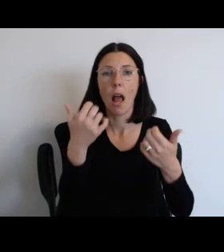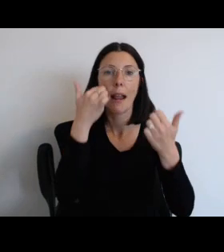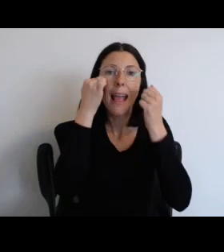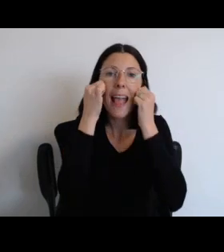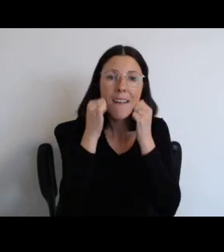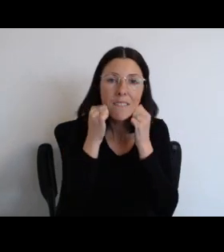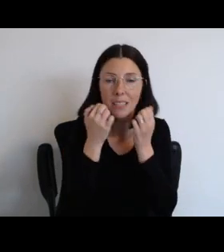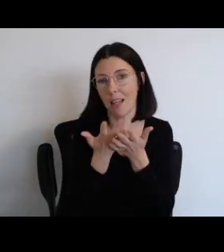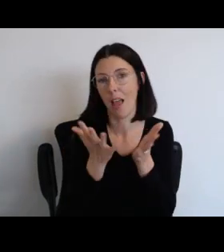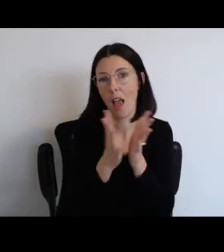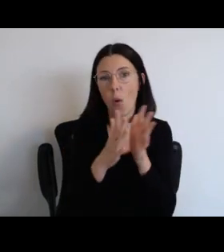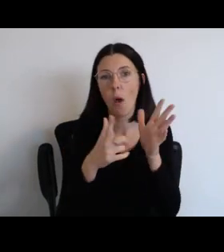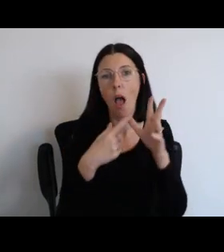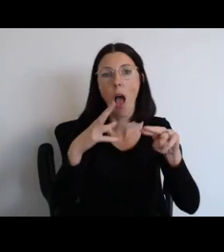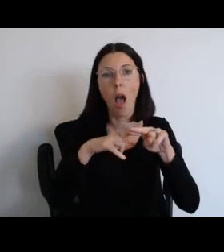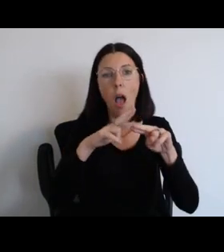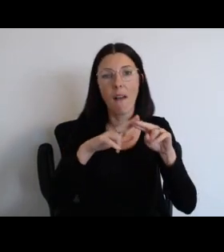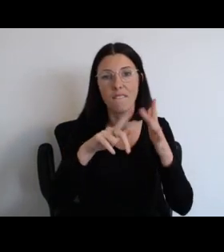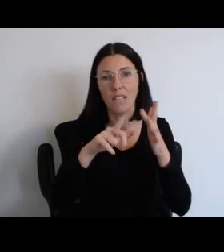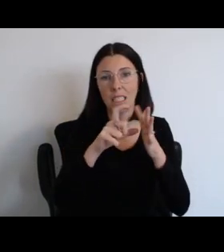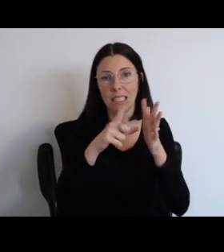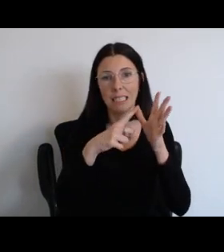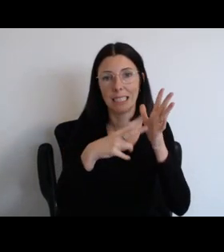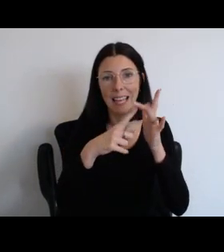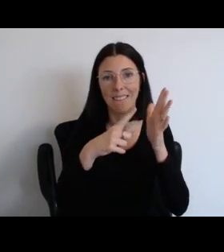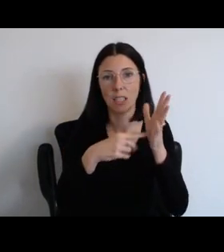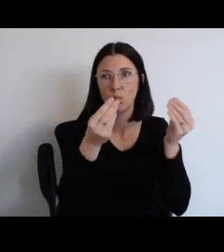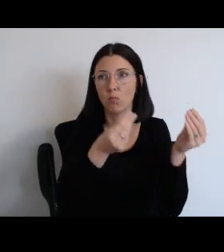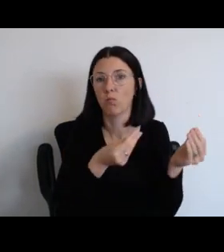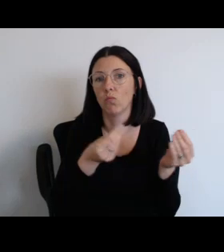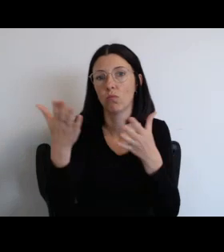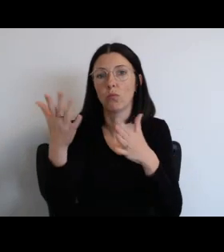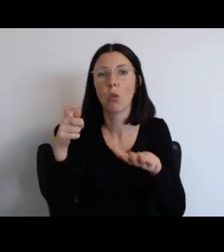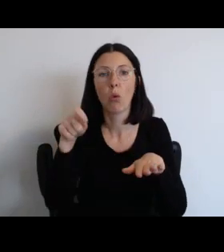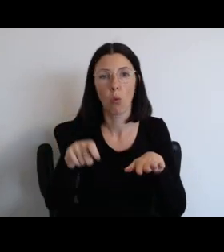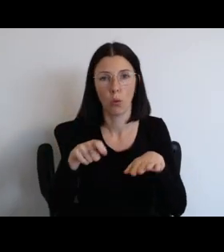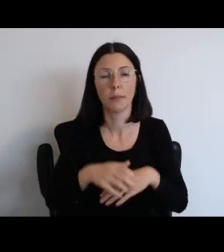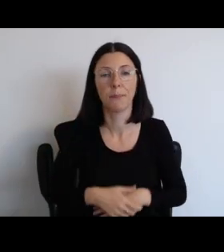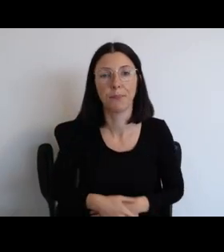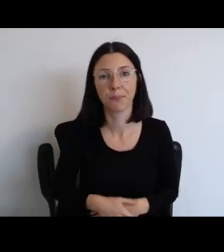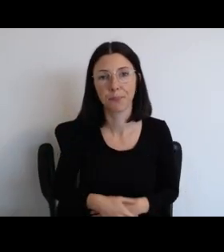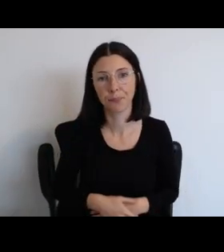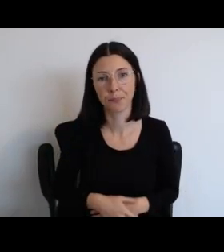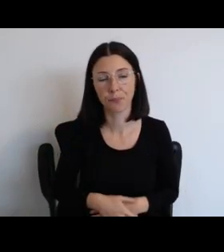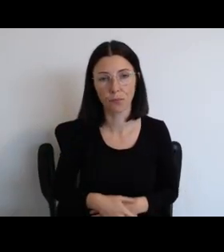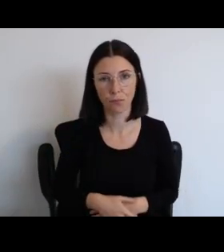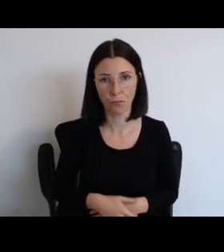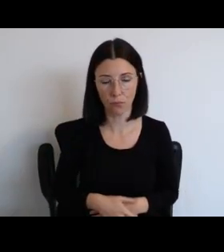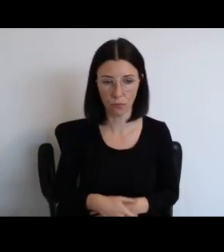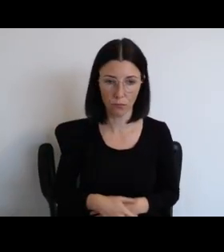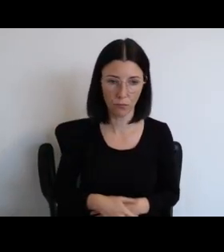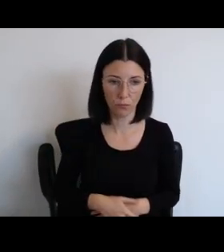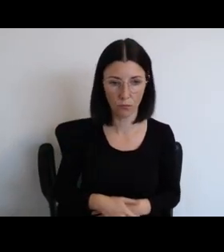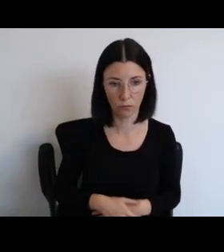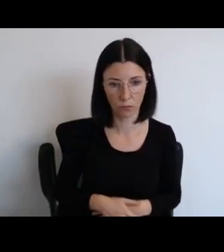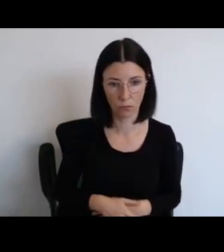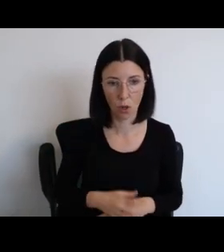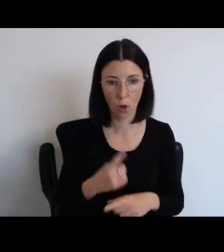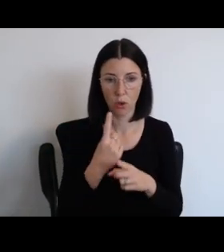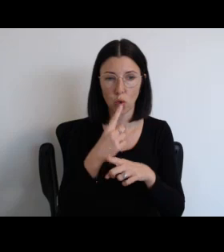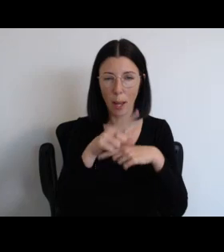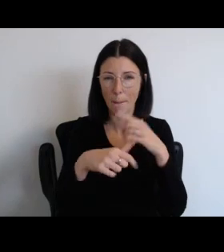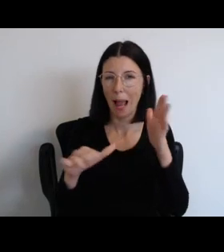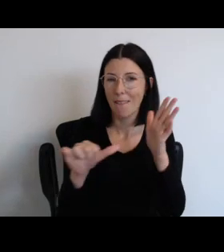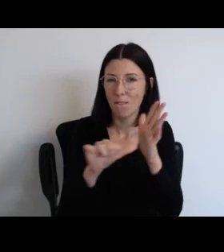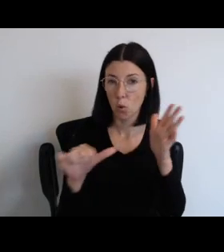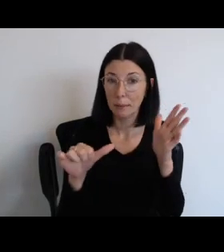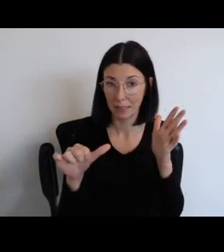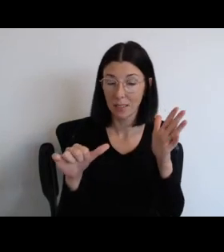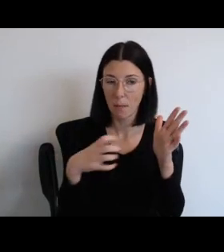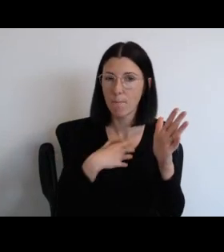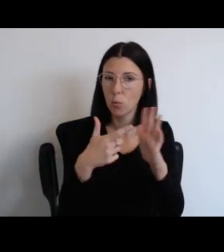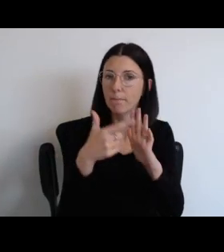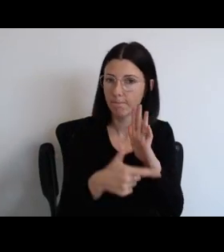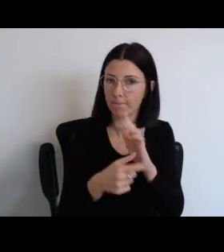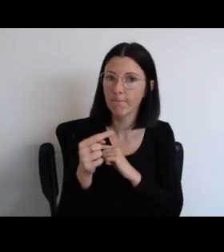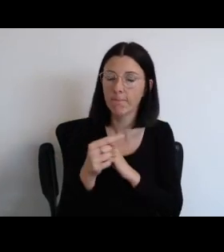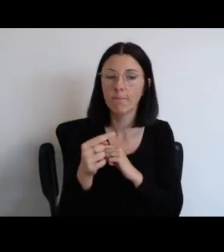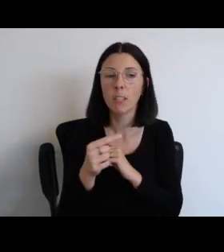filed in the court and continuing on um around enforcement um there's some early intervention